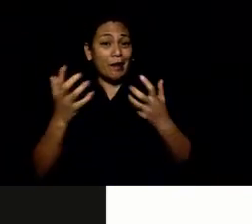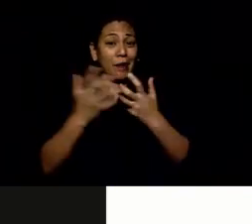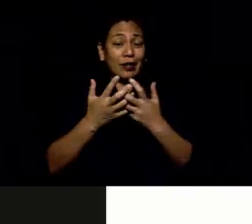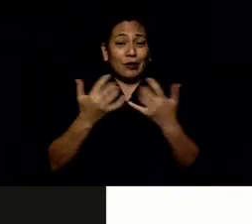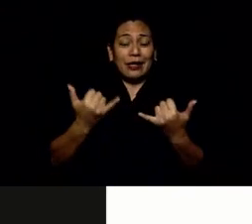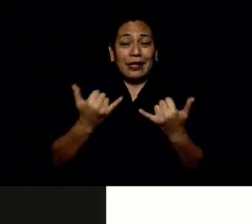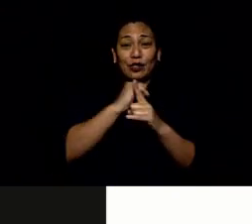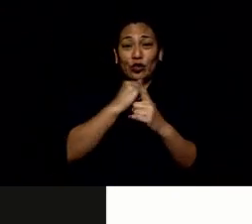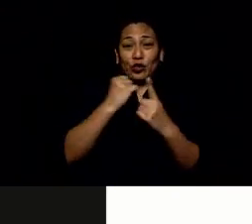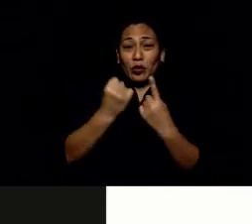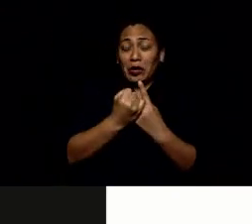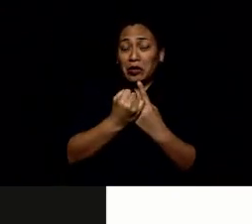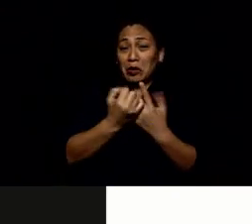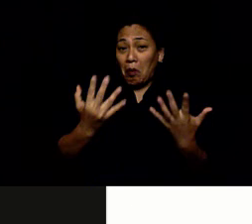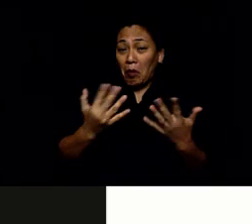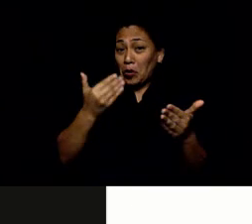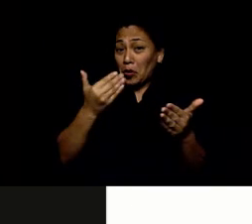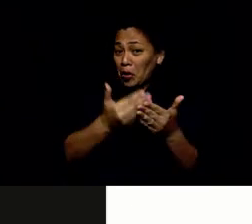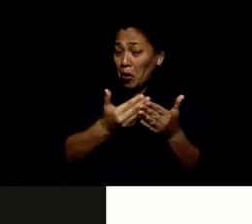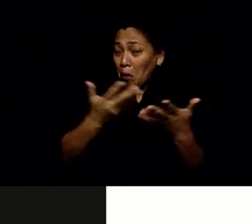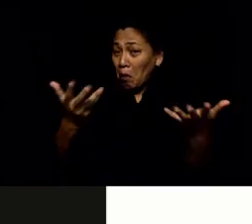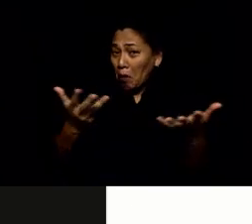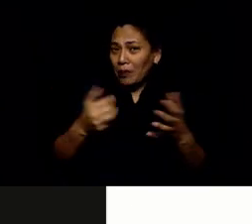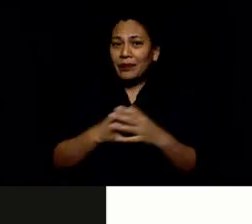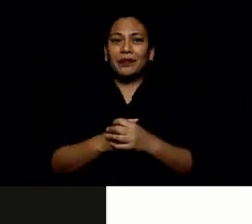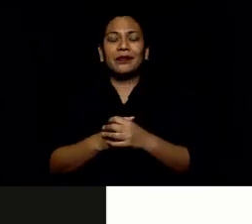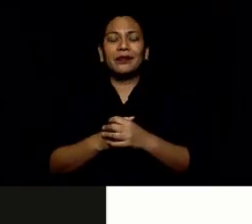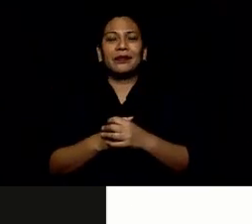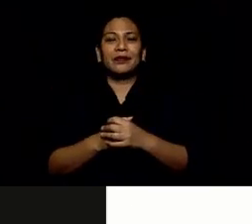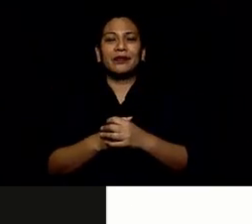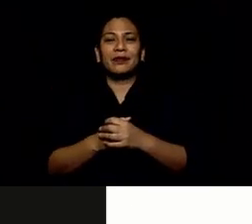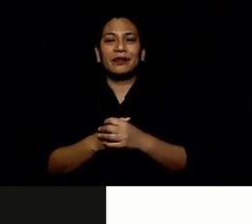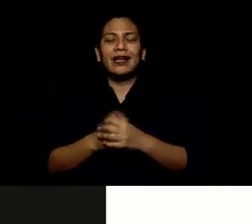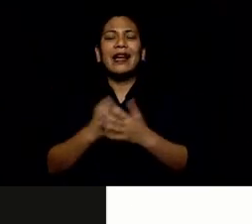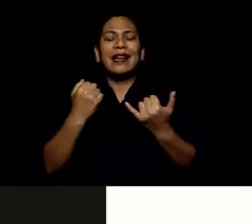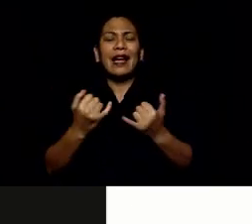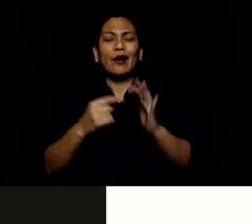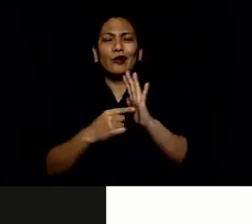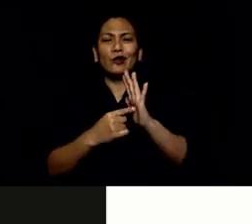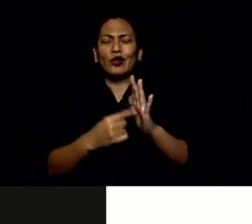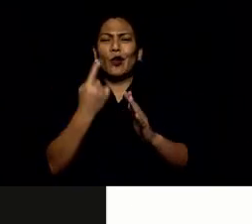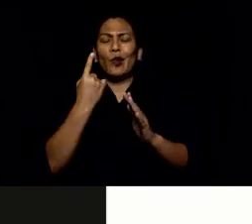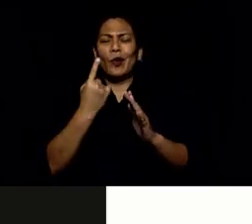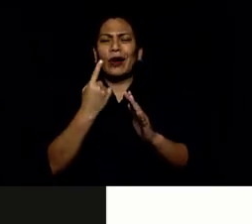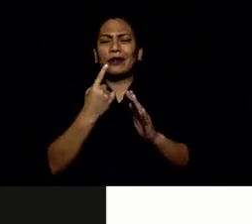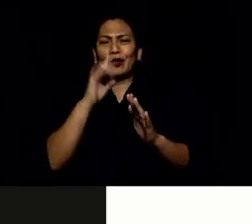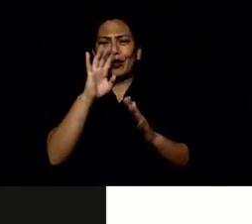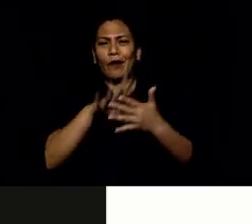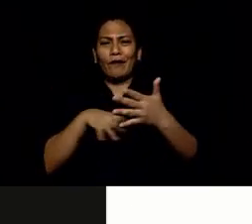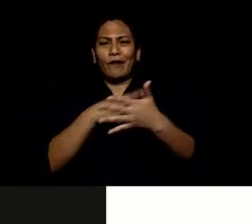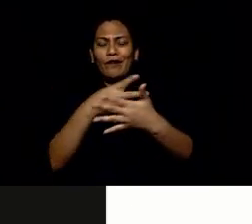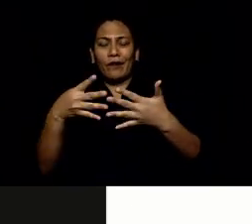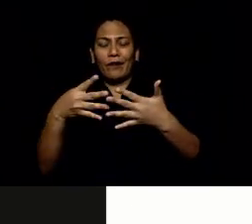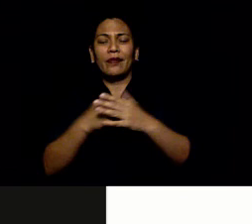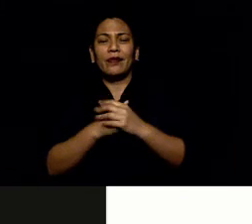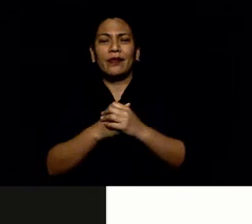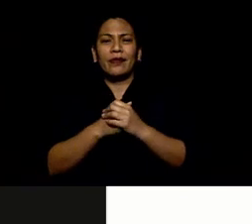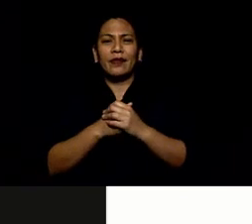Um, and here I just look at one indicator and you can see their original pollution.